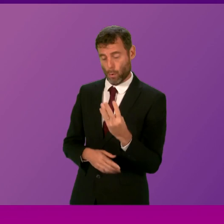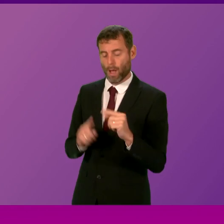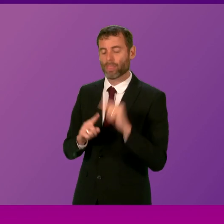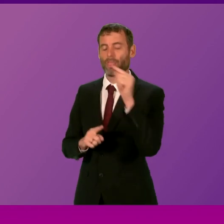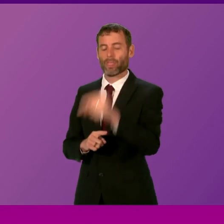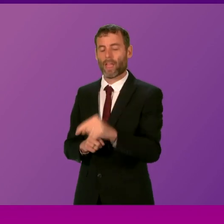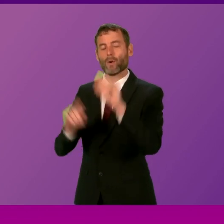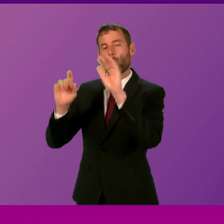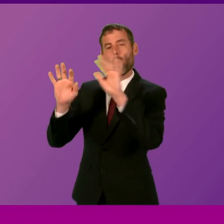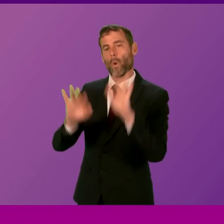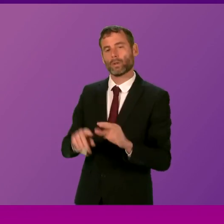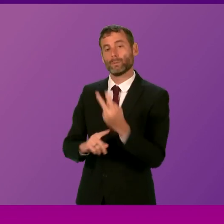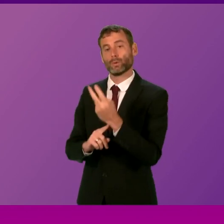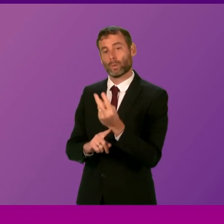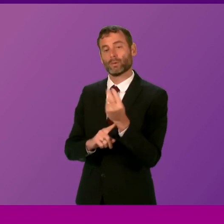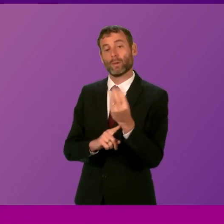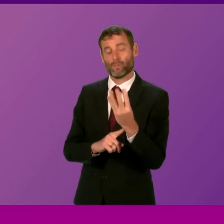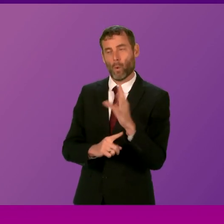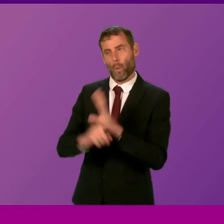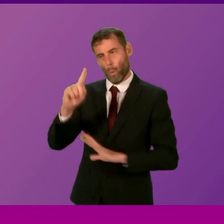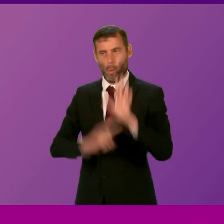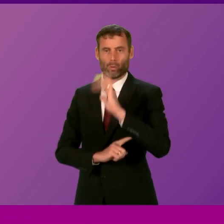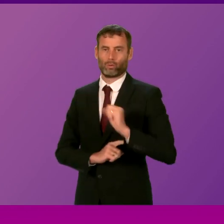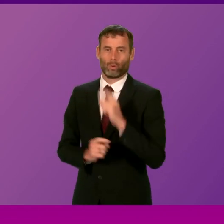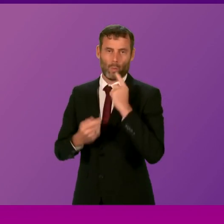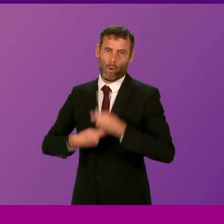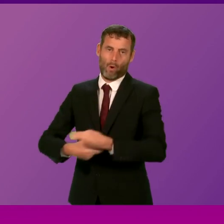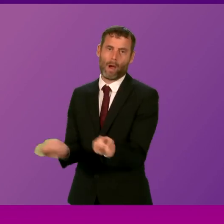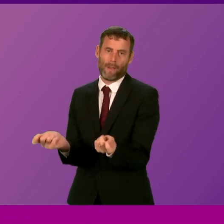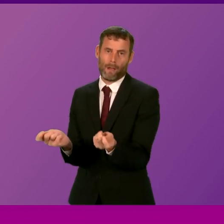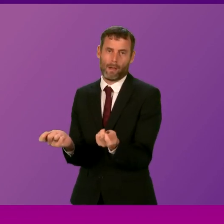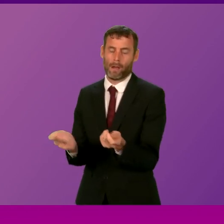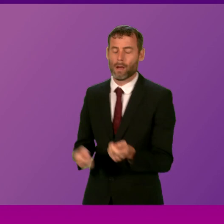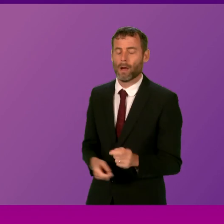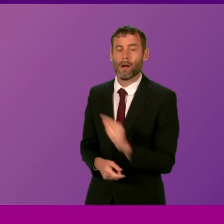The carer support payment will extend eligibility to more carers who are studying full time. It will